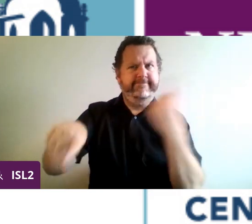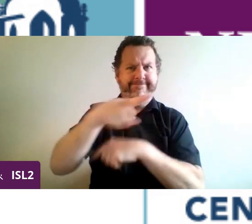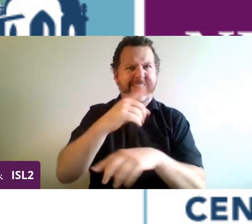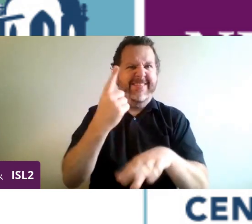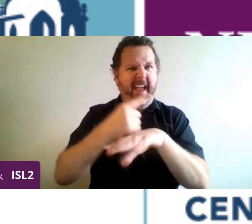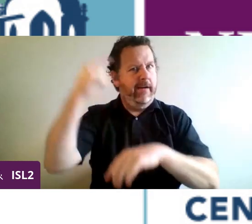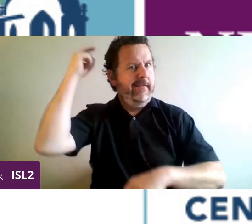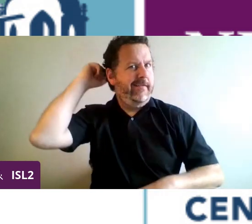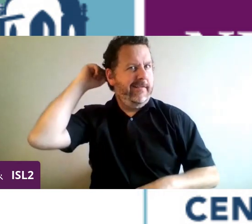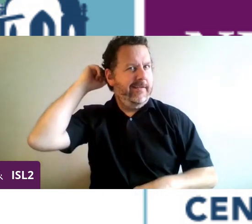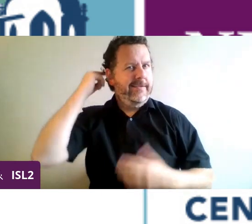in terms of accessibility